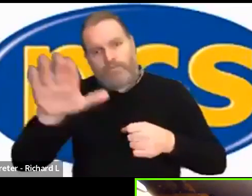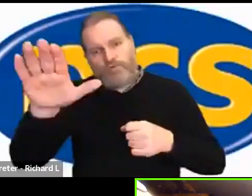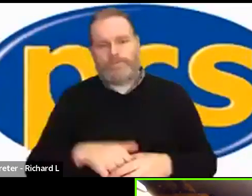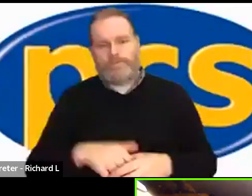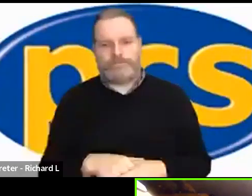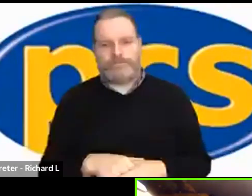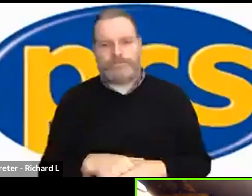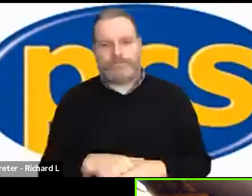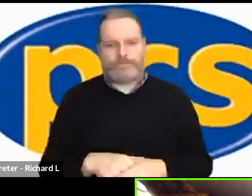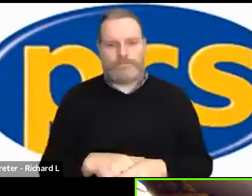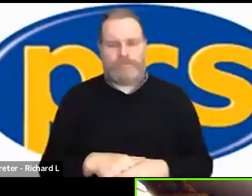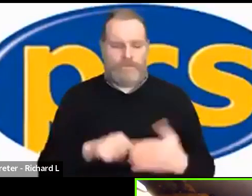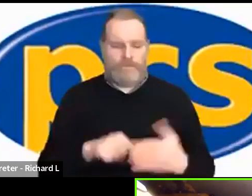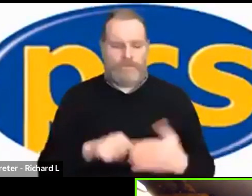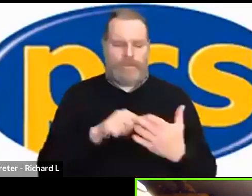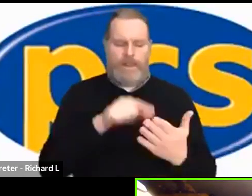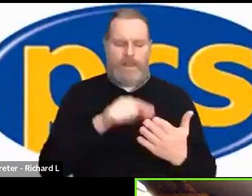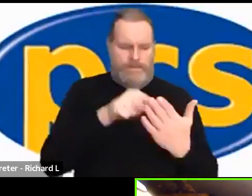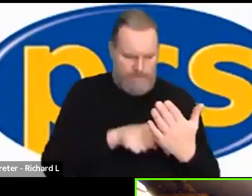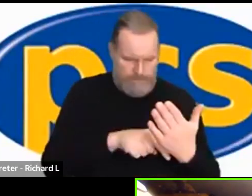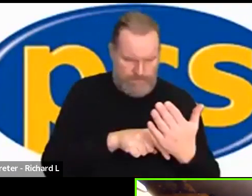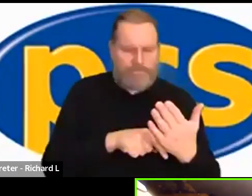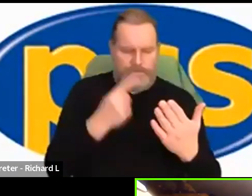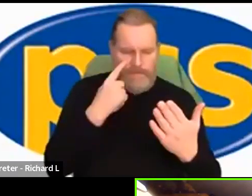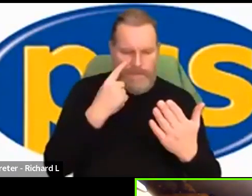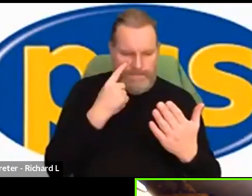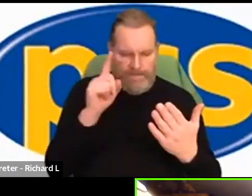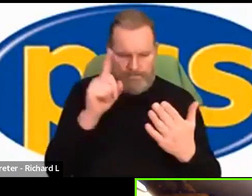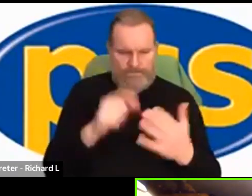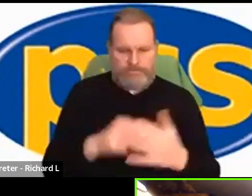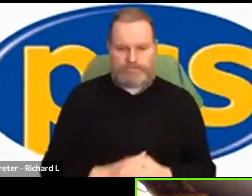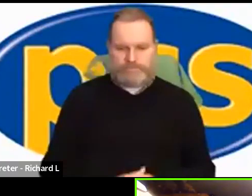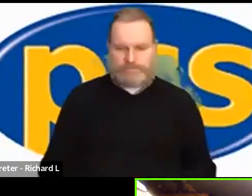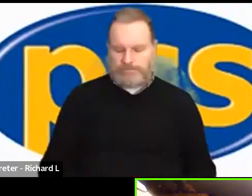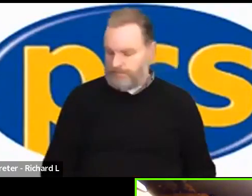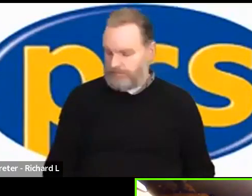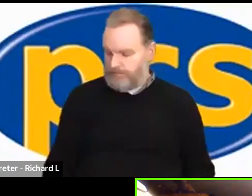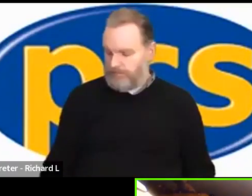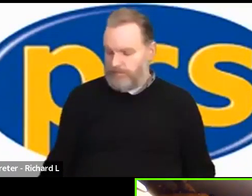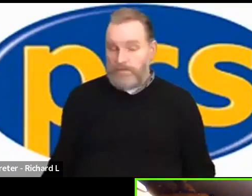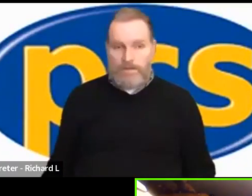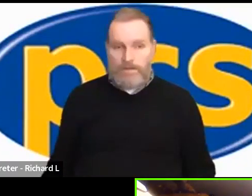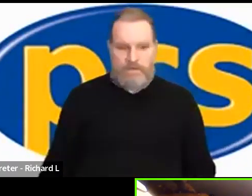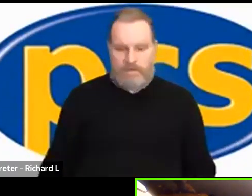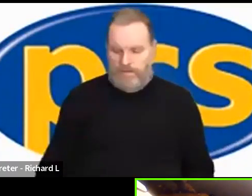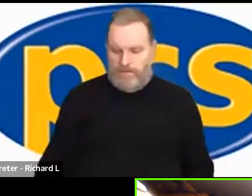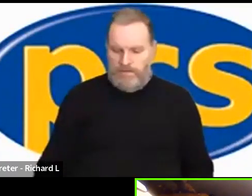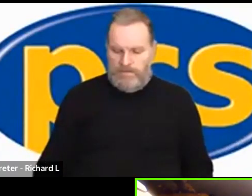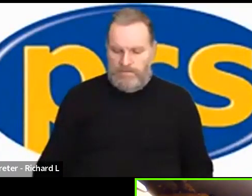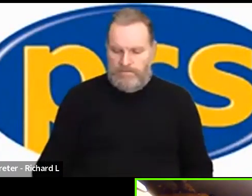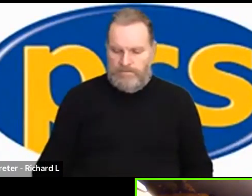rebalot. So I'll read So I'll read a couple of those out, Mark, if I can find the making me a me a second second